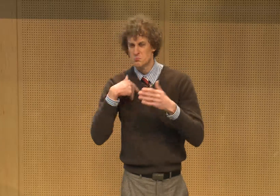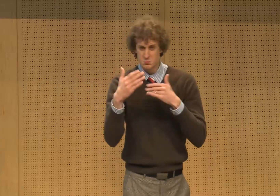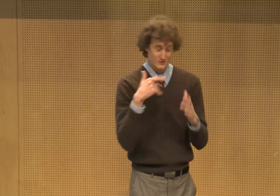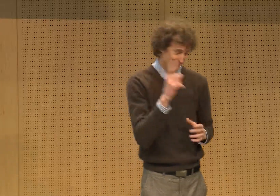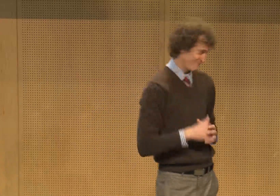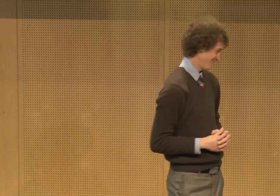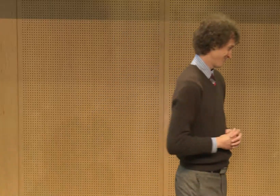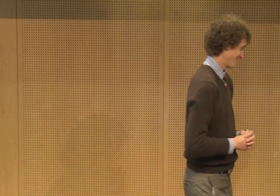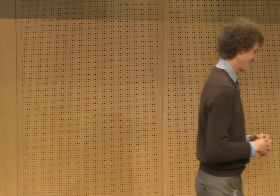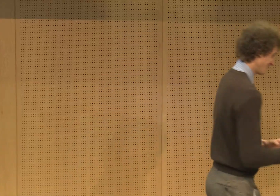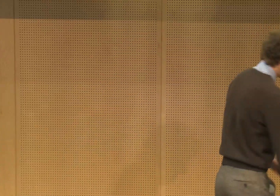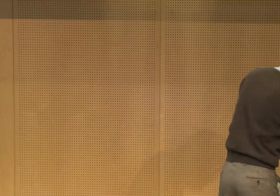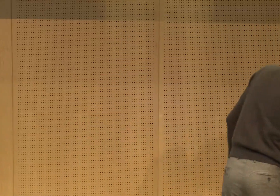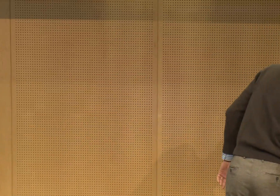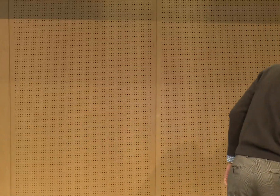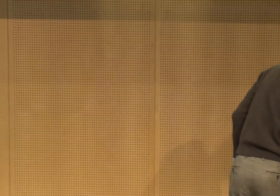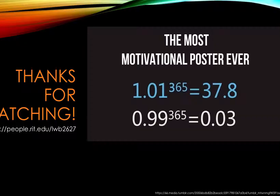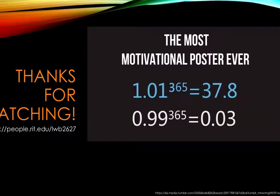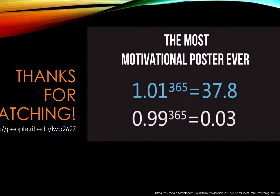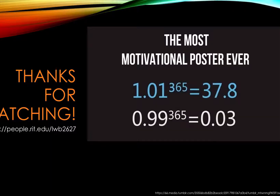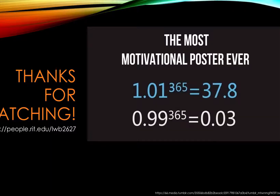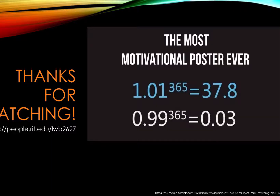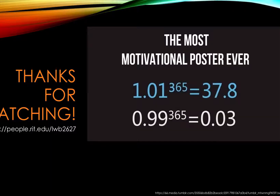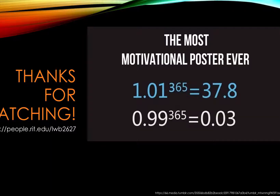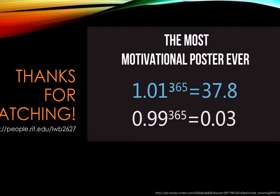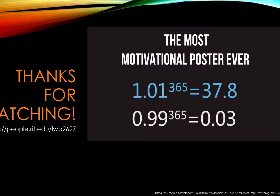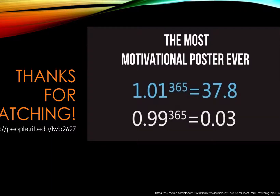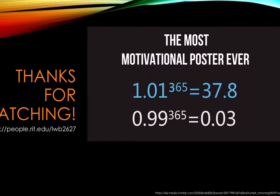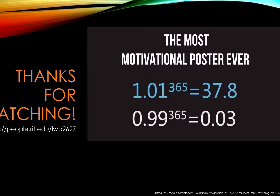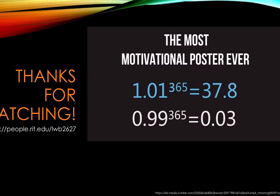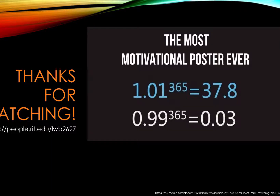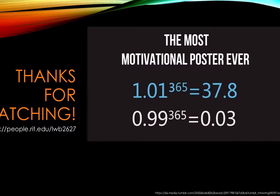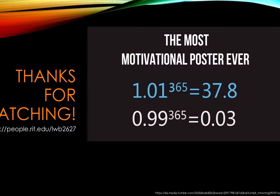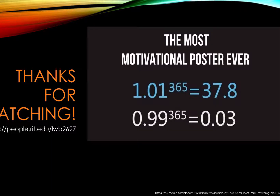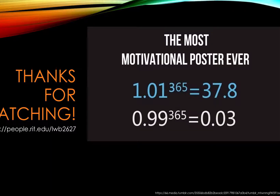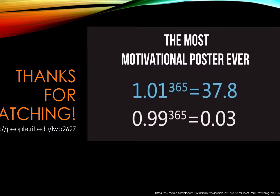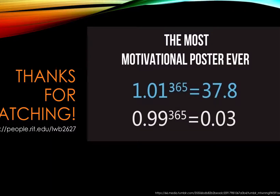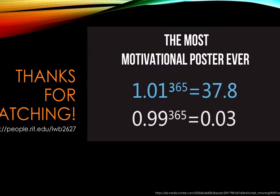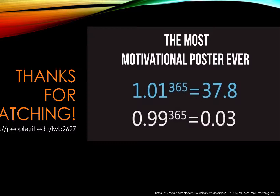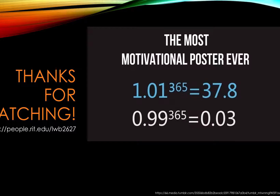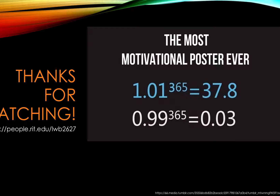and let me just tell you one more idea, and then I'll open for questions.